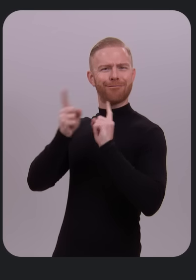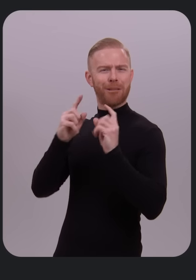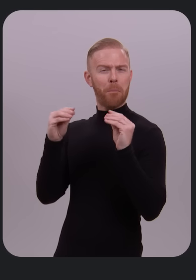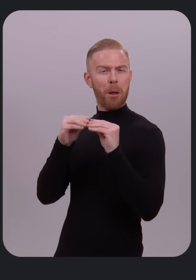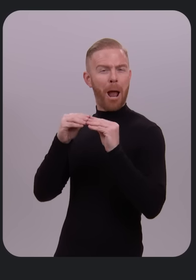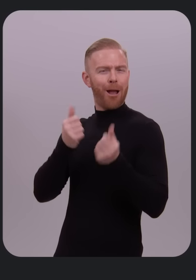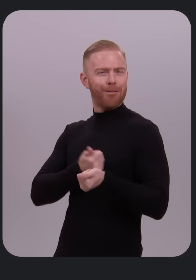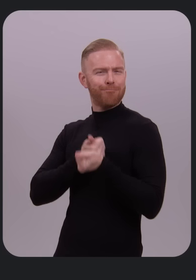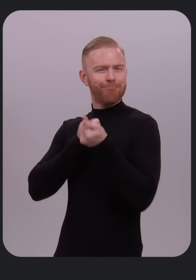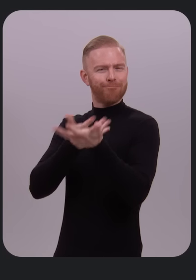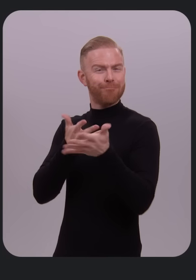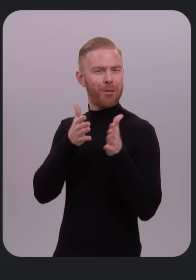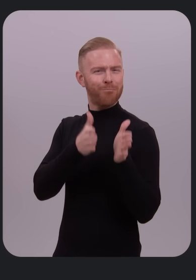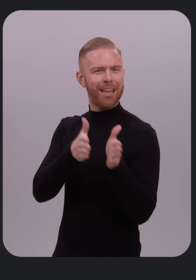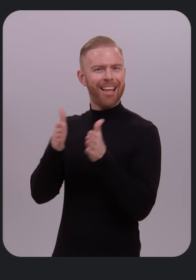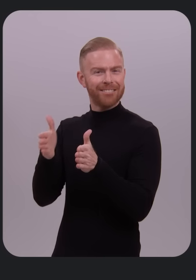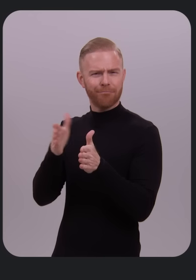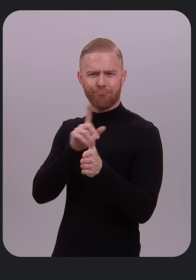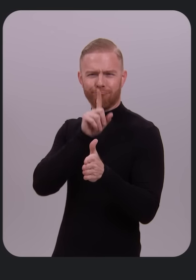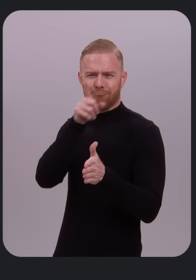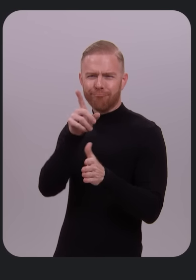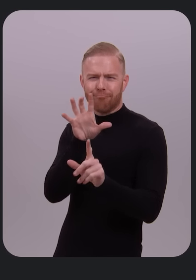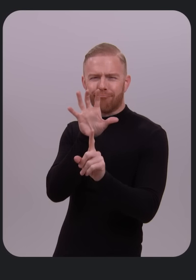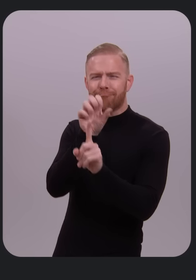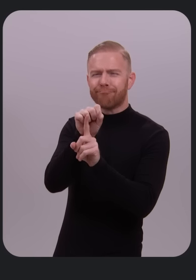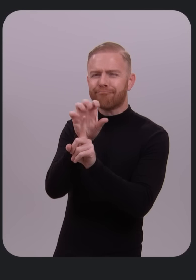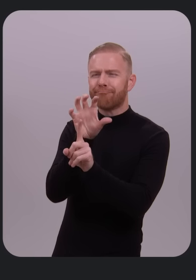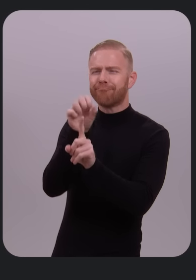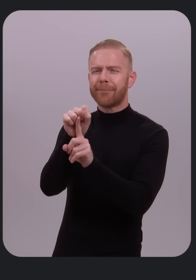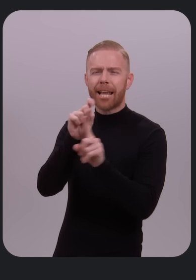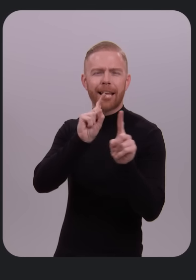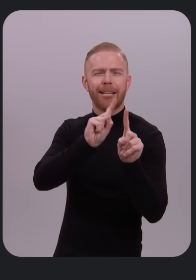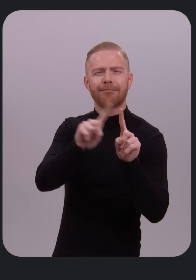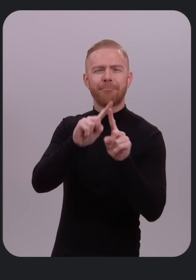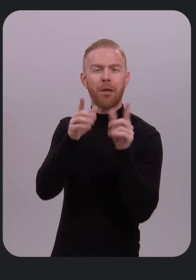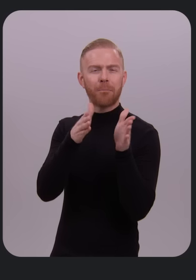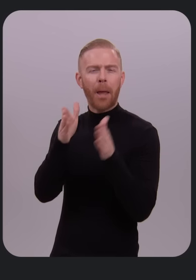It can capture the really subtle nuances of how we speak.